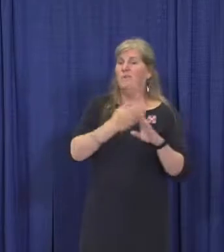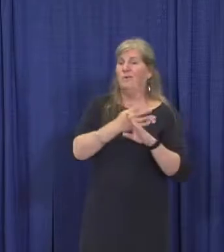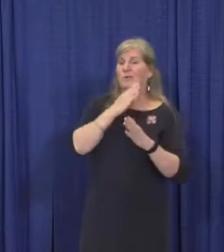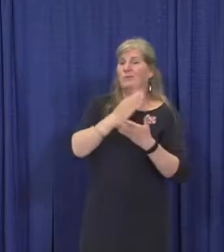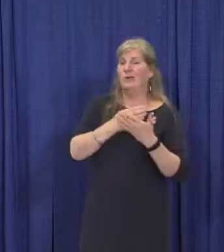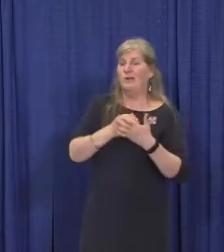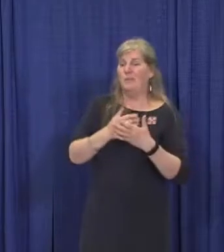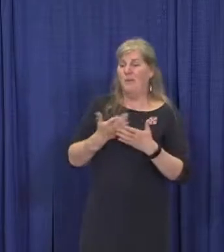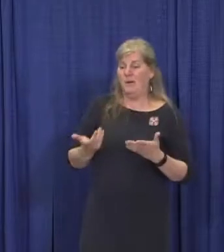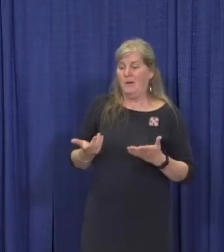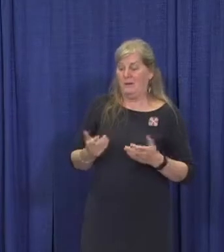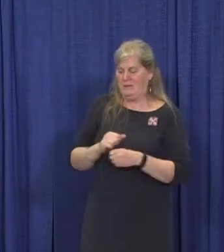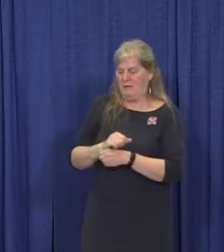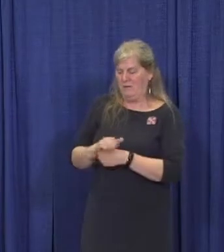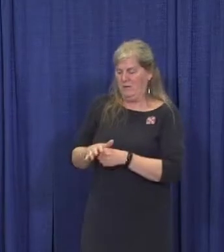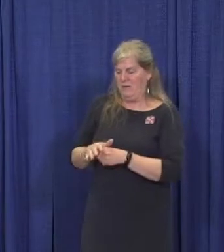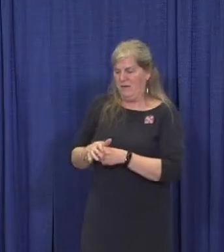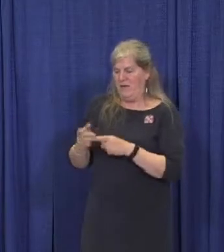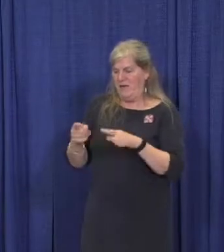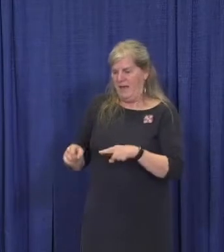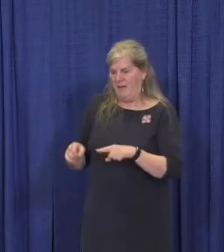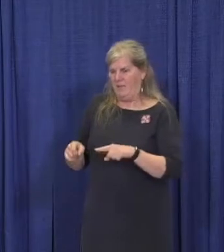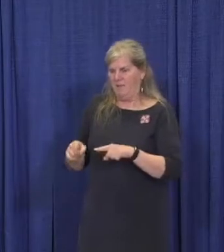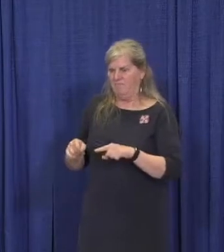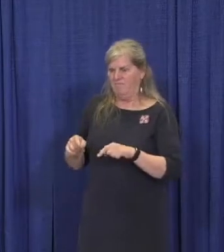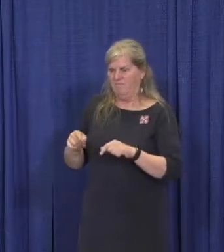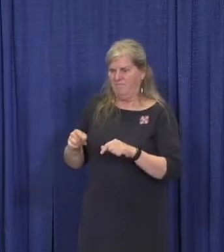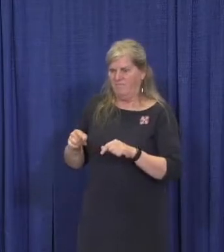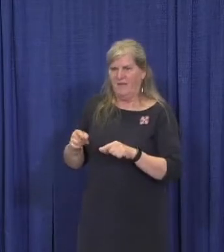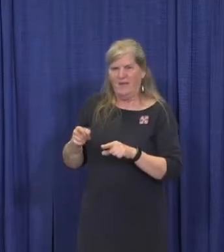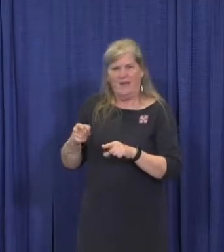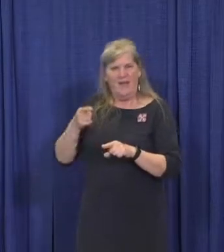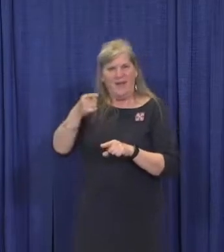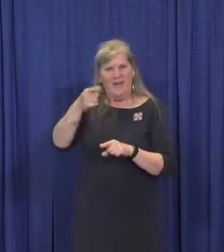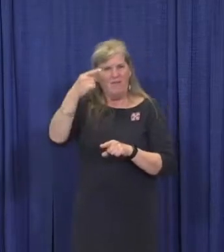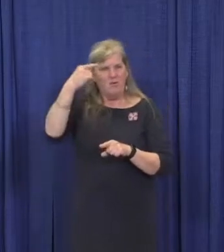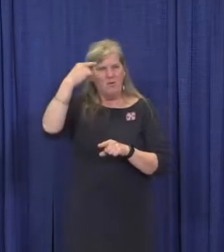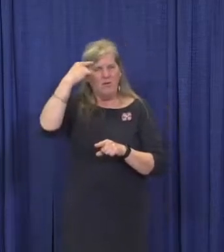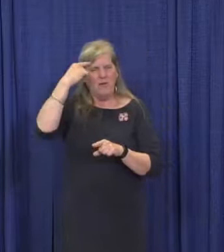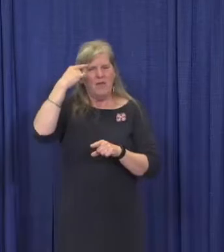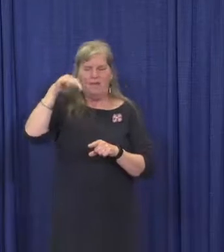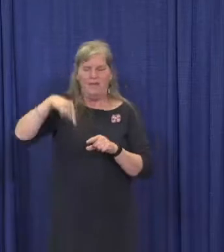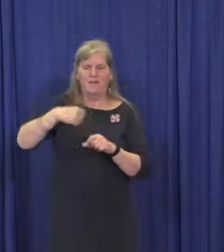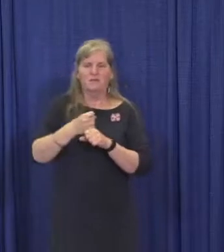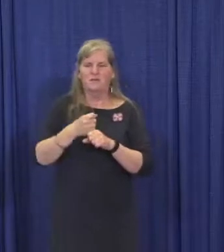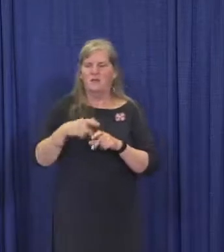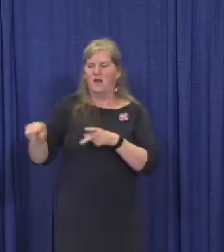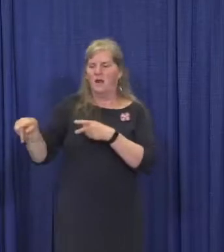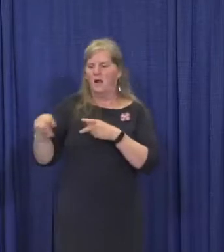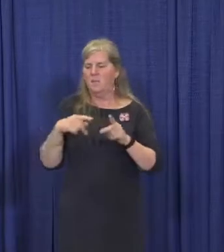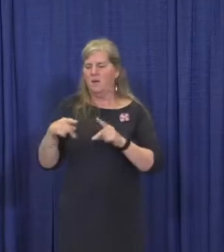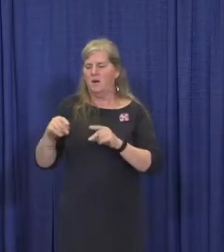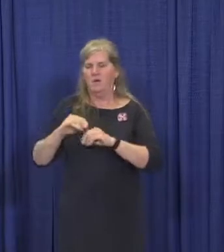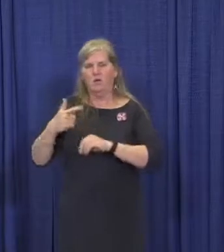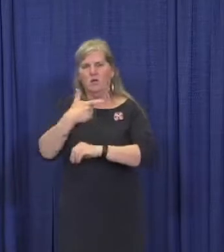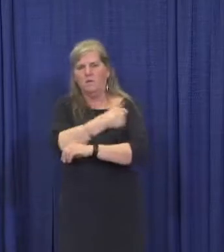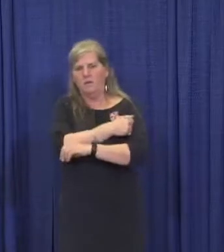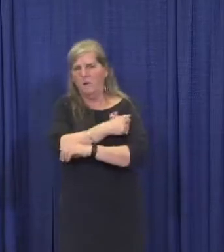to endemic and how do we get that message out to people. If you just thank it's this Bush